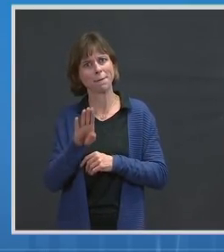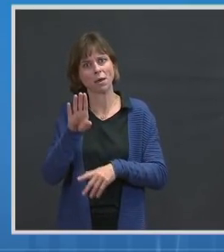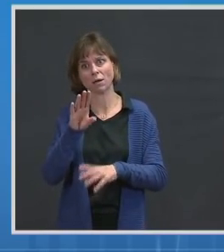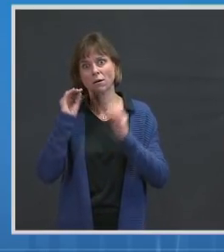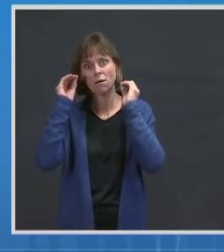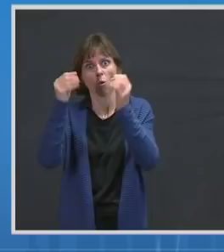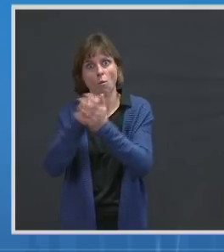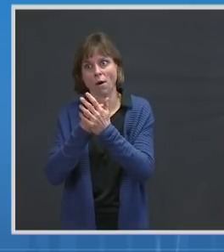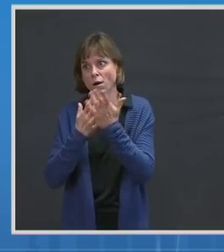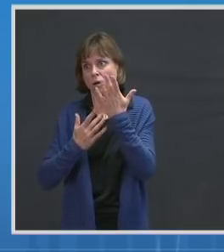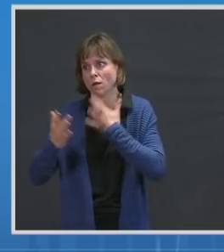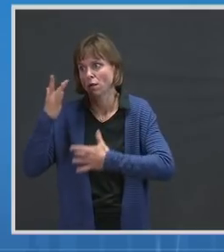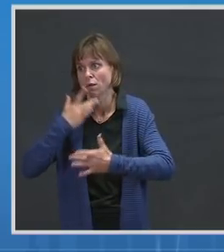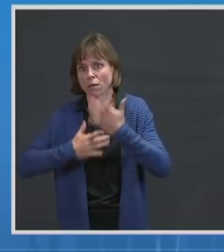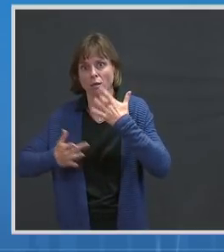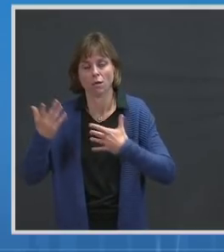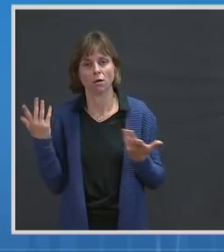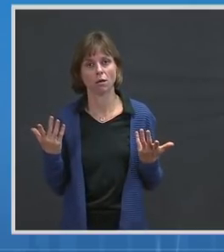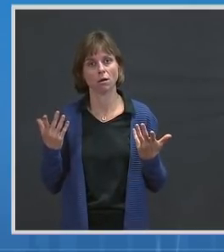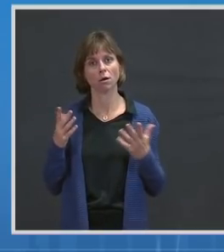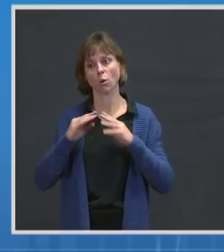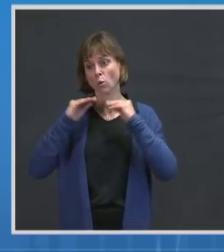that is safe and feasible in this environment.